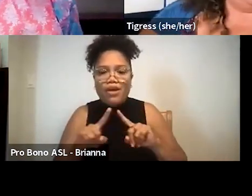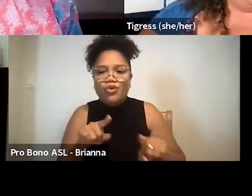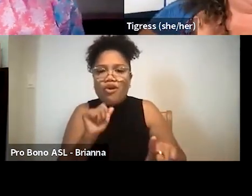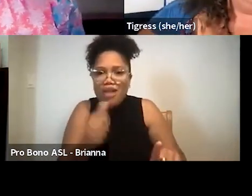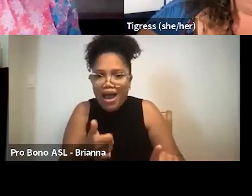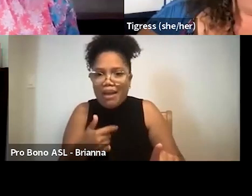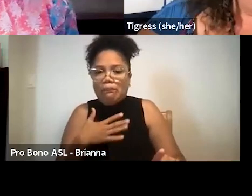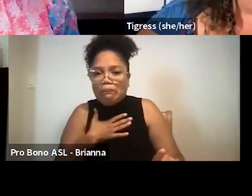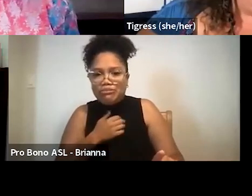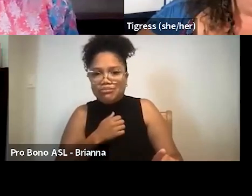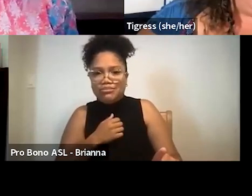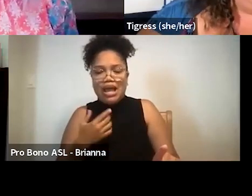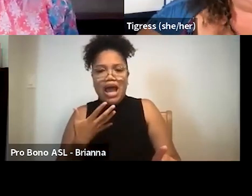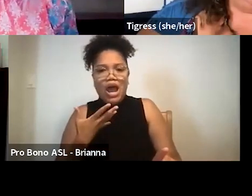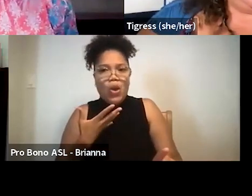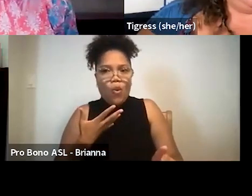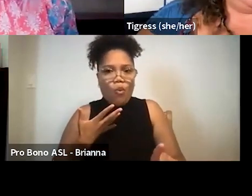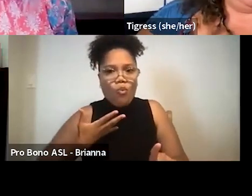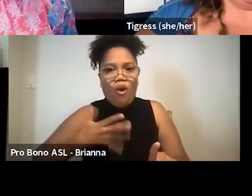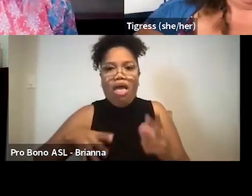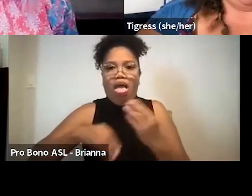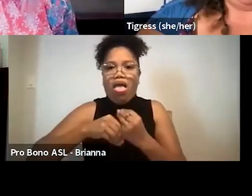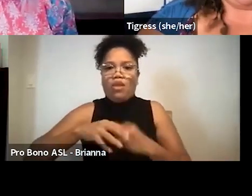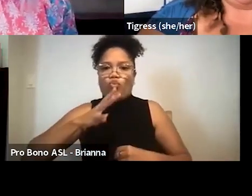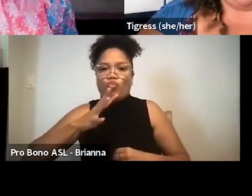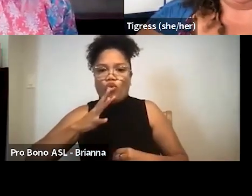I don't want to put words in the mouths of the other larger bodied folks at Dove,